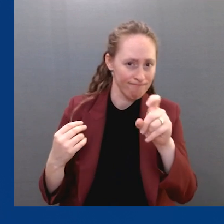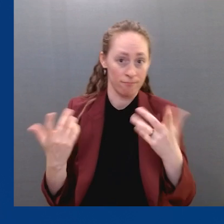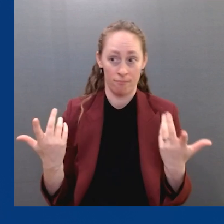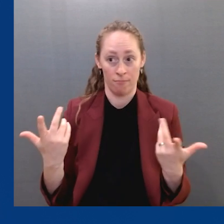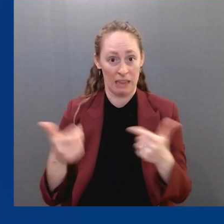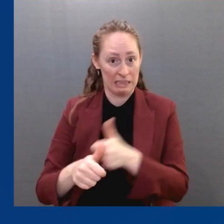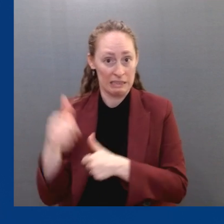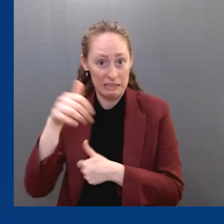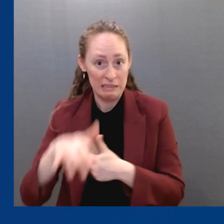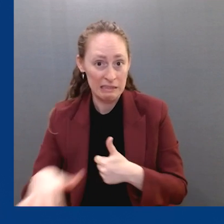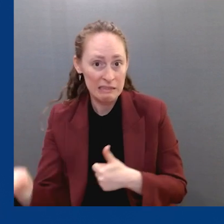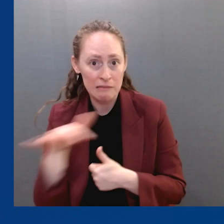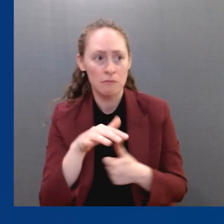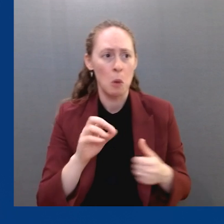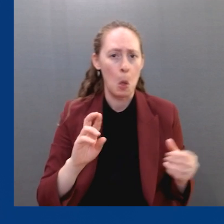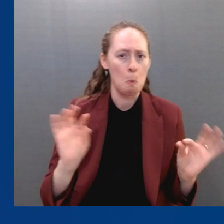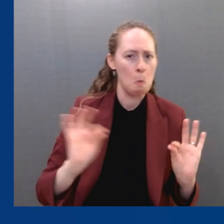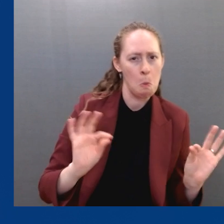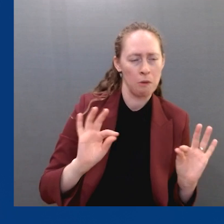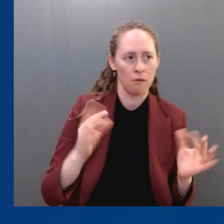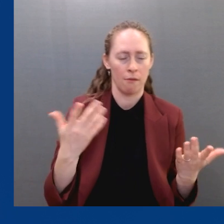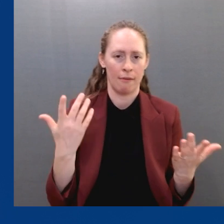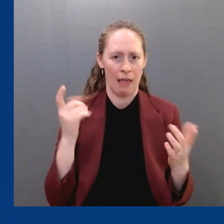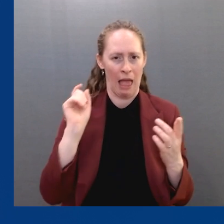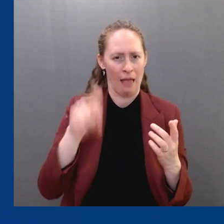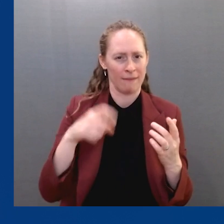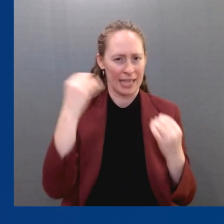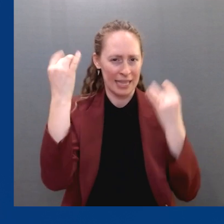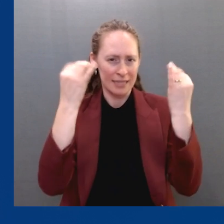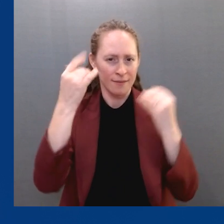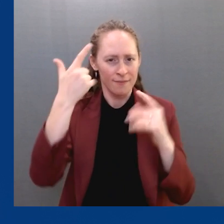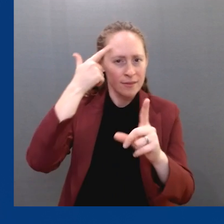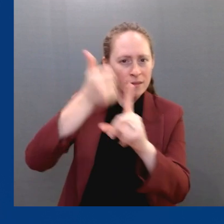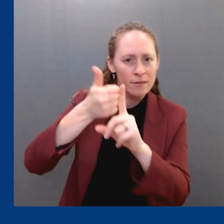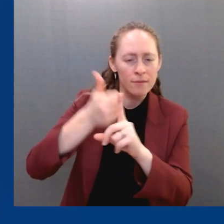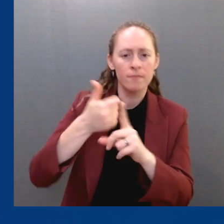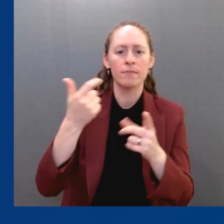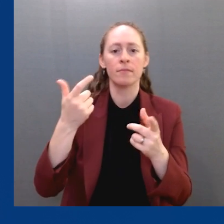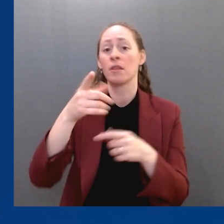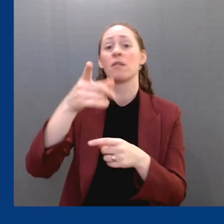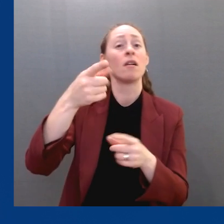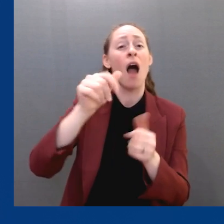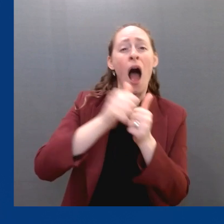To find your COVID-19 community level, please visit CDC.gov or visit Cova dot gov